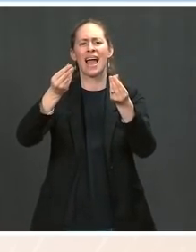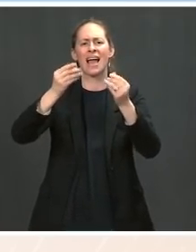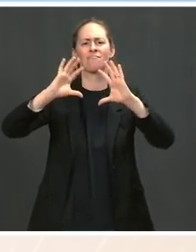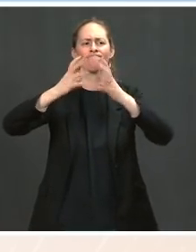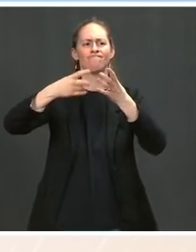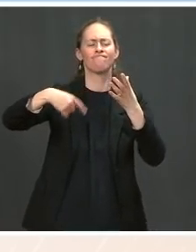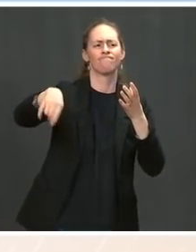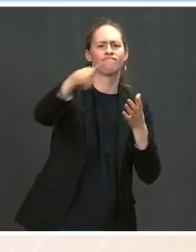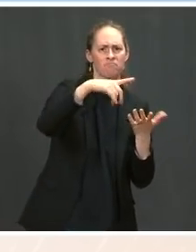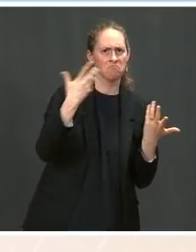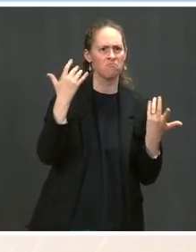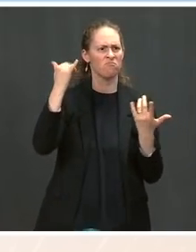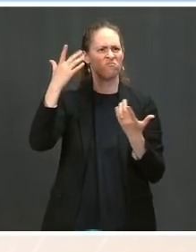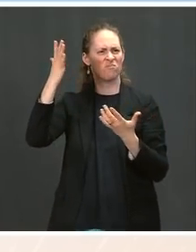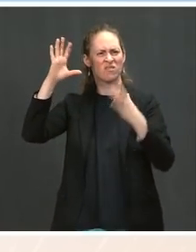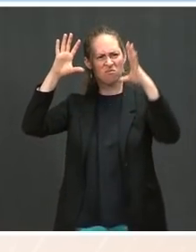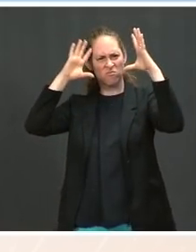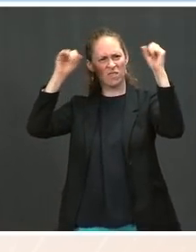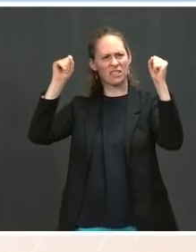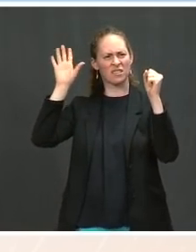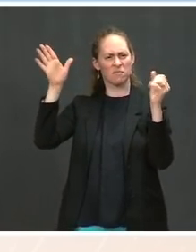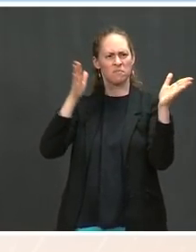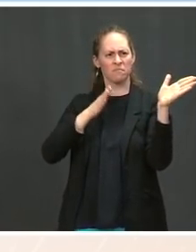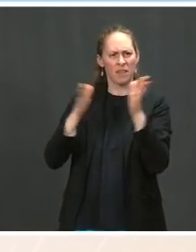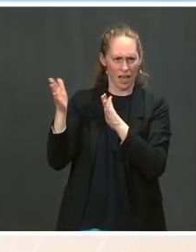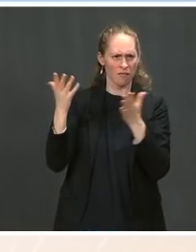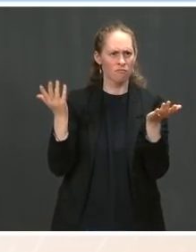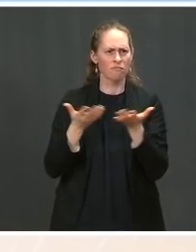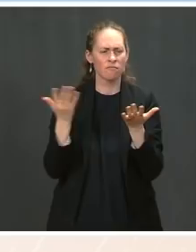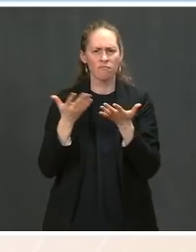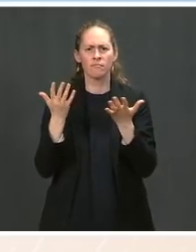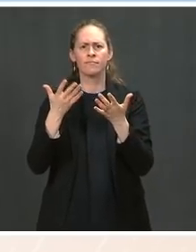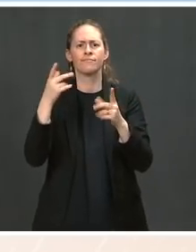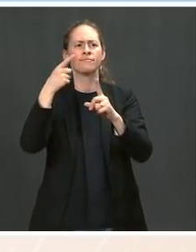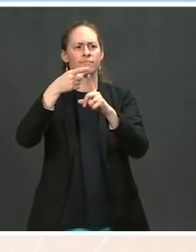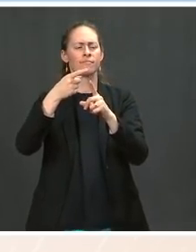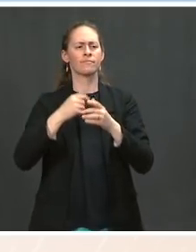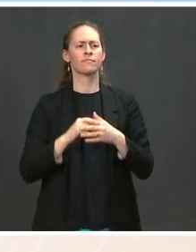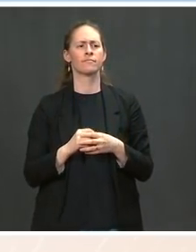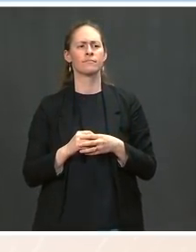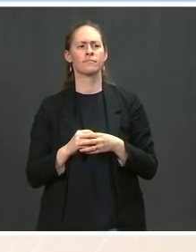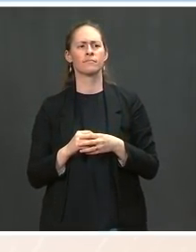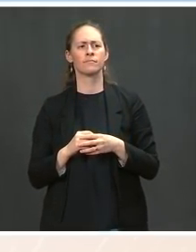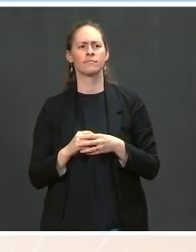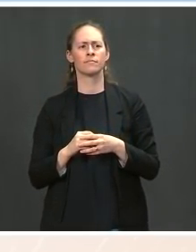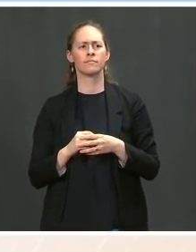Tracy Stone-Manning as Senior Advisor for Conservation Policy at the National Wildlife Federation